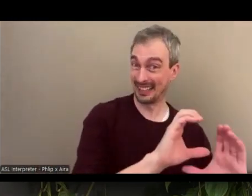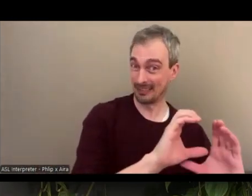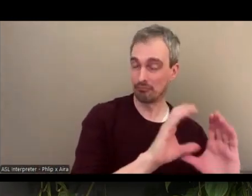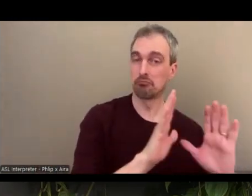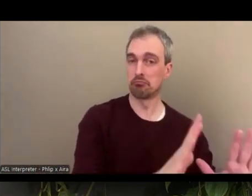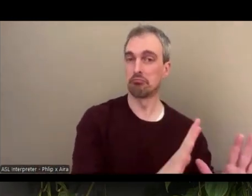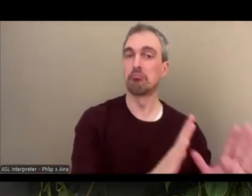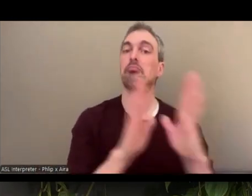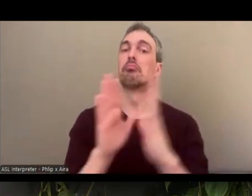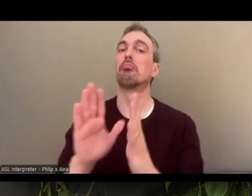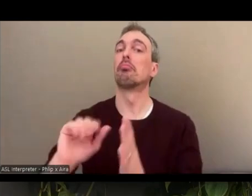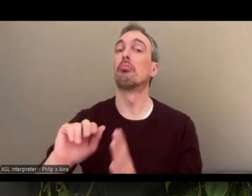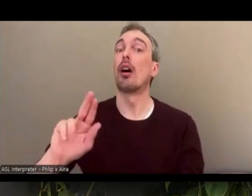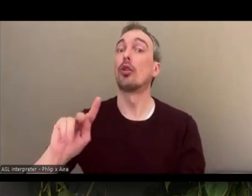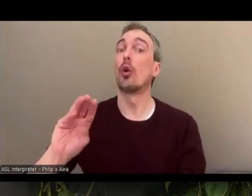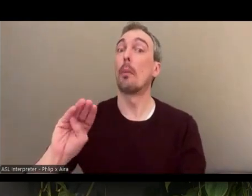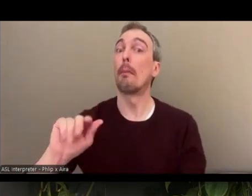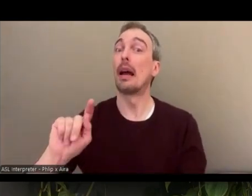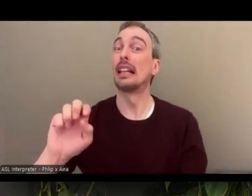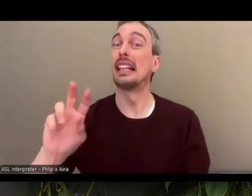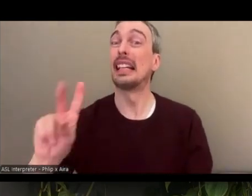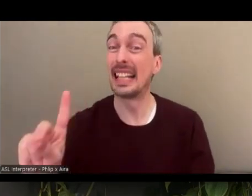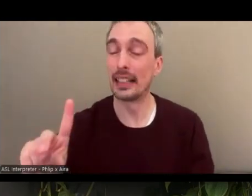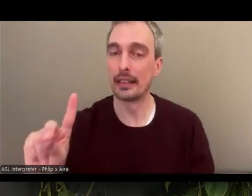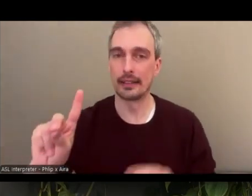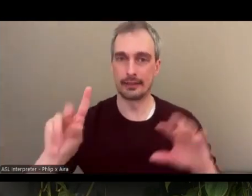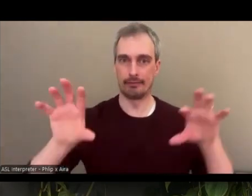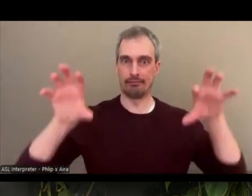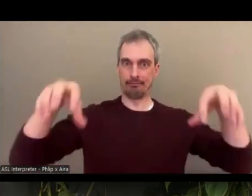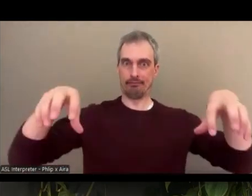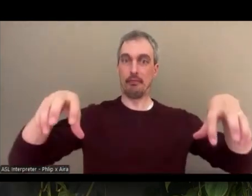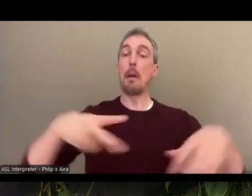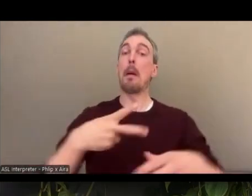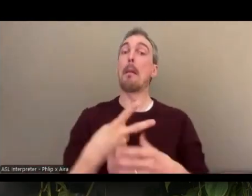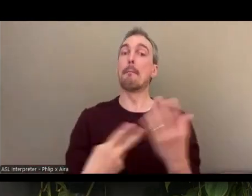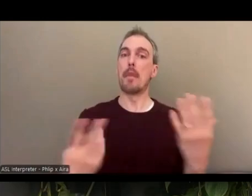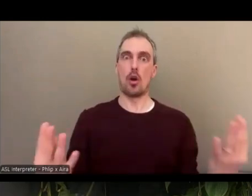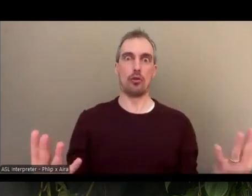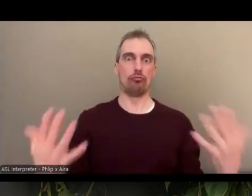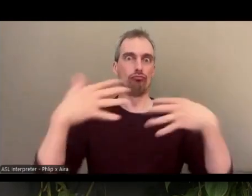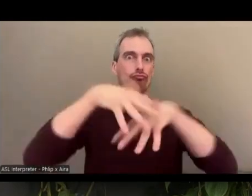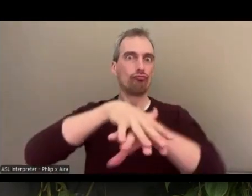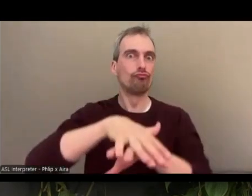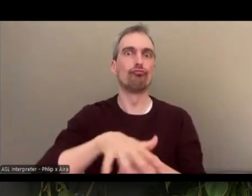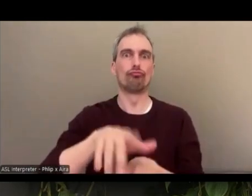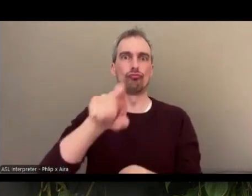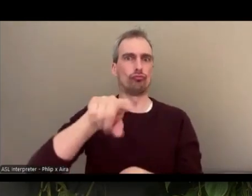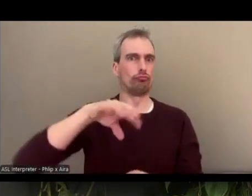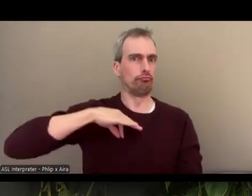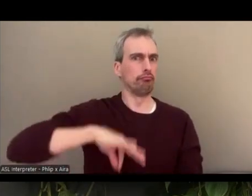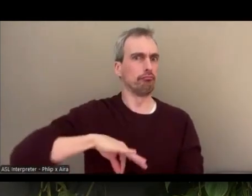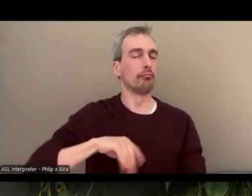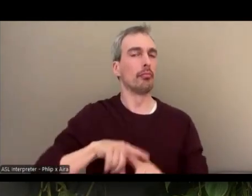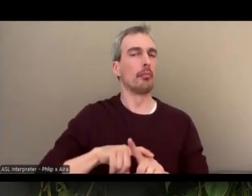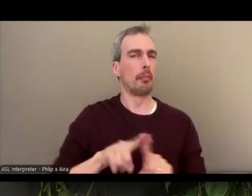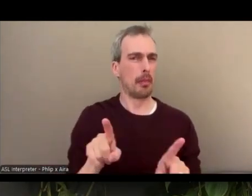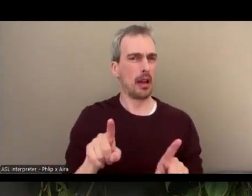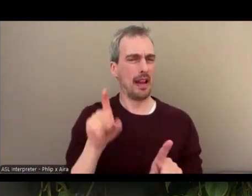But it's important to understand the differences in how they apply to your use case. All right. Okay.